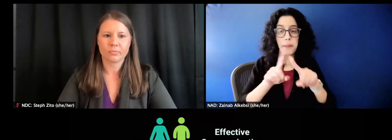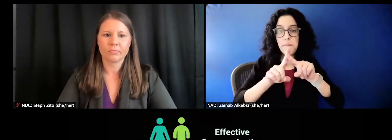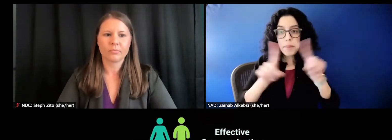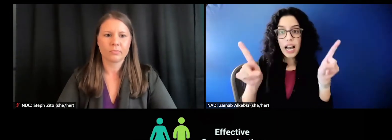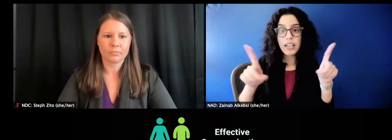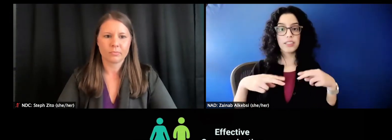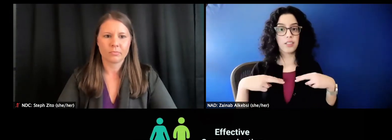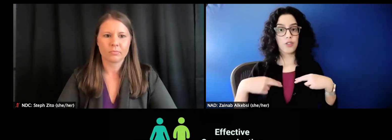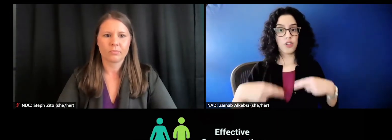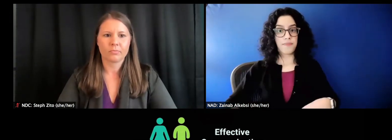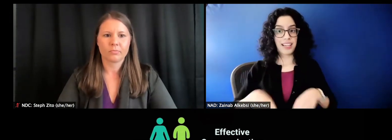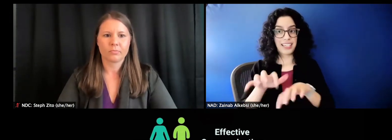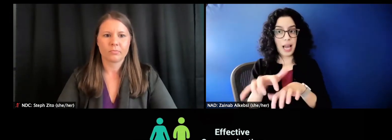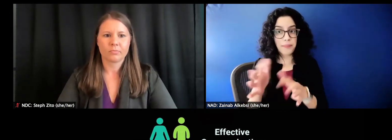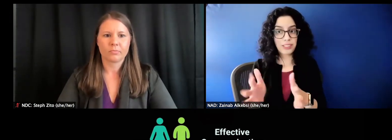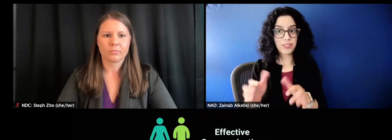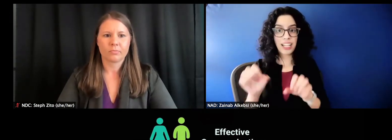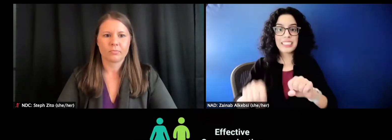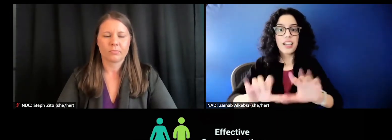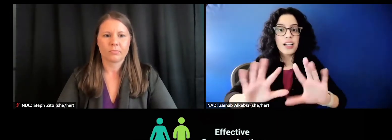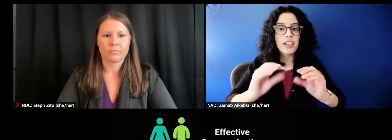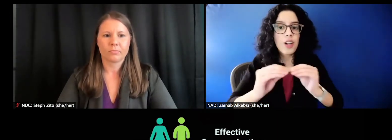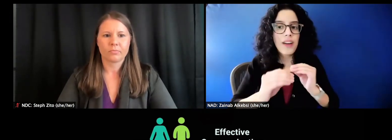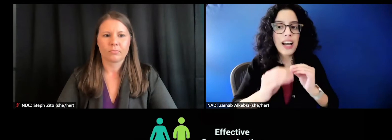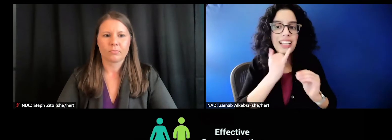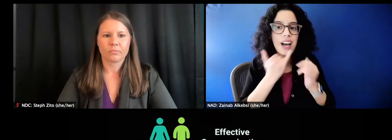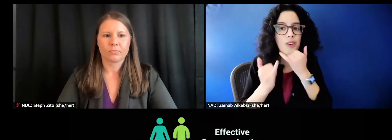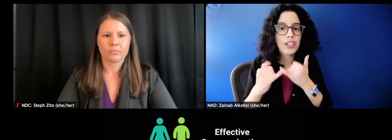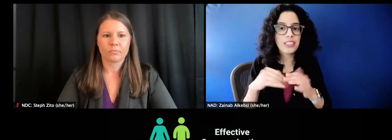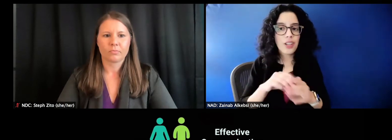but human captioners are able to correct their errors